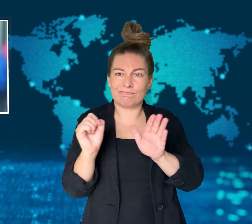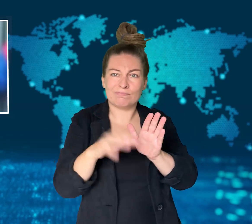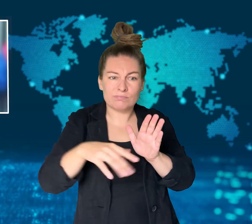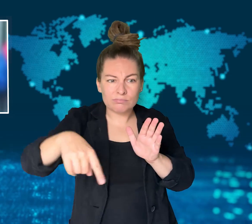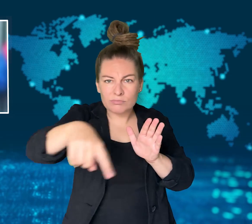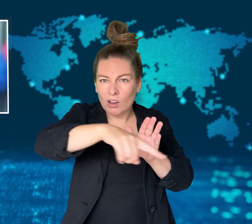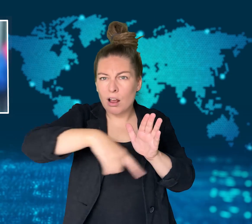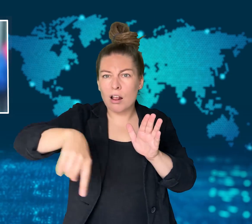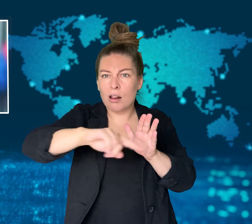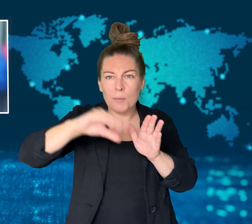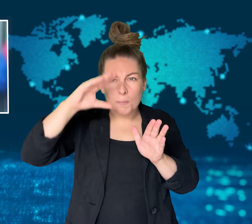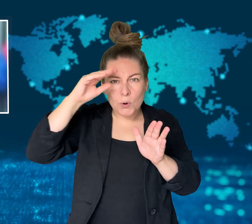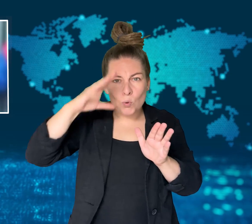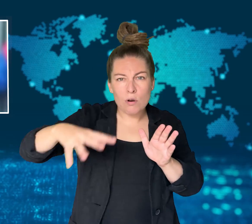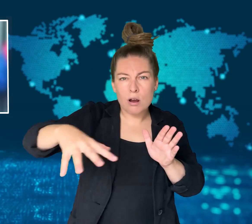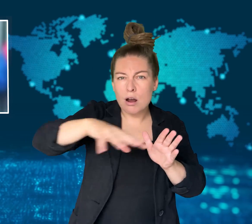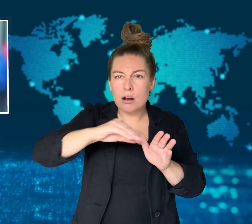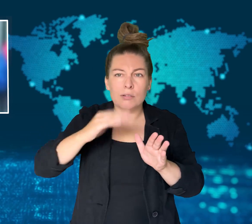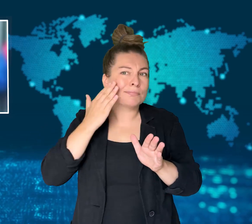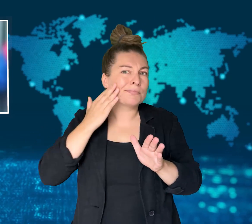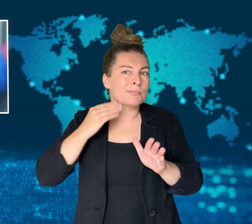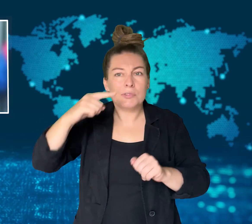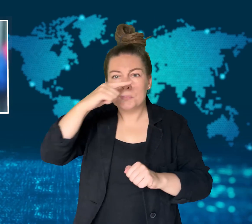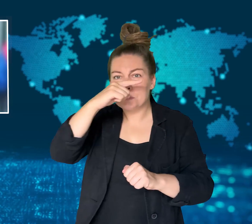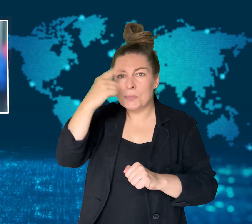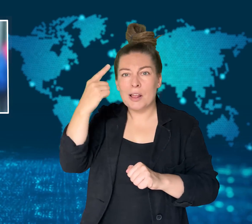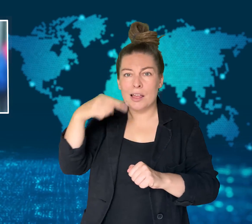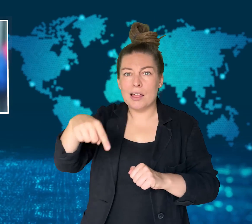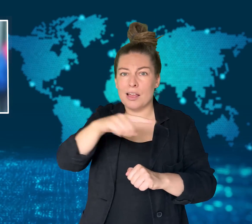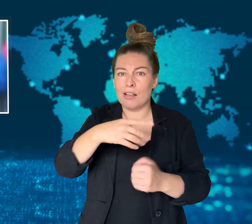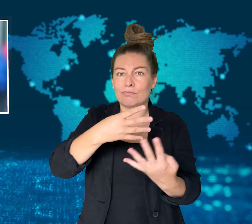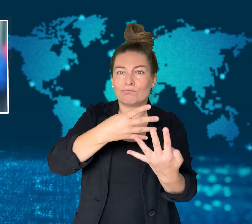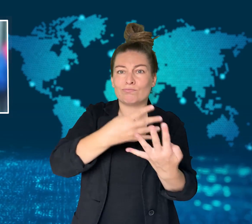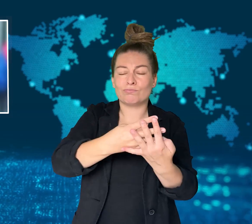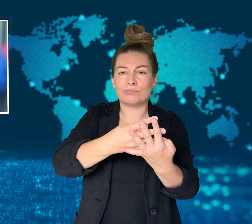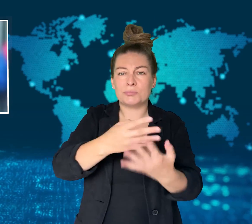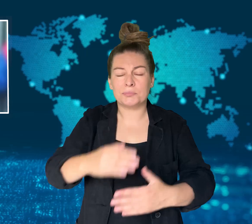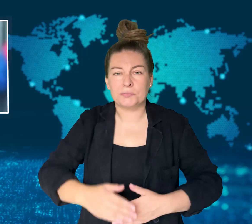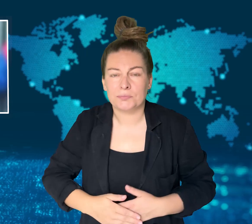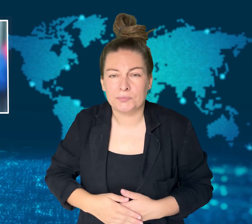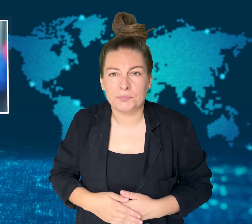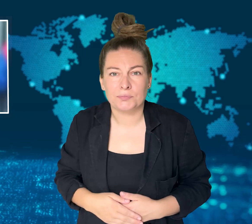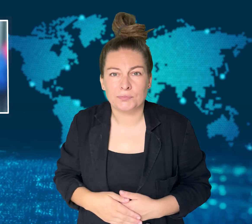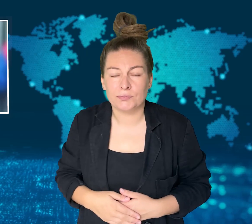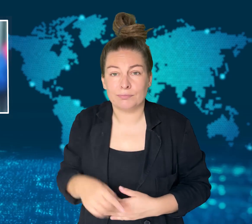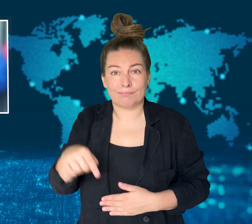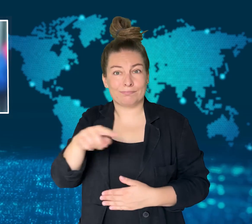Four students believed to be responsible for the mock auction have